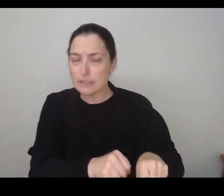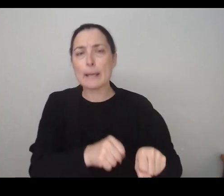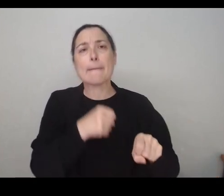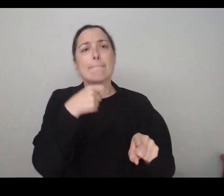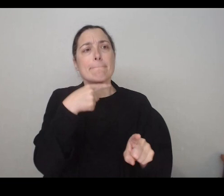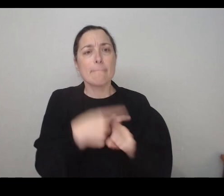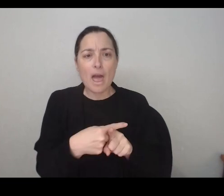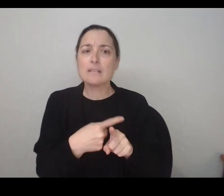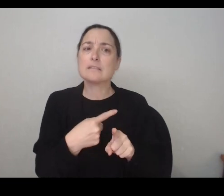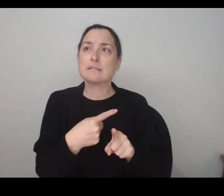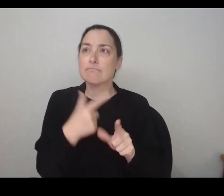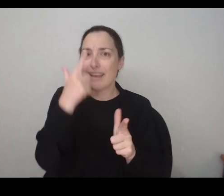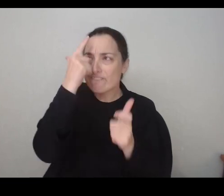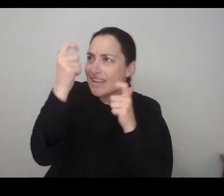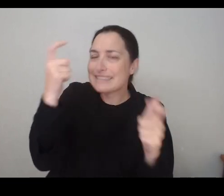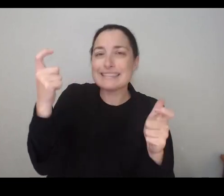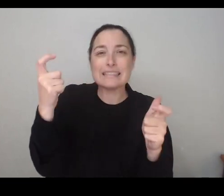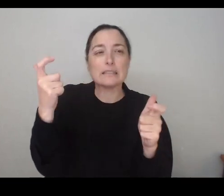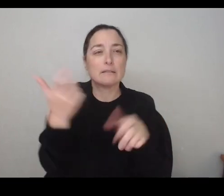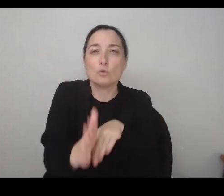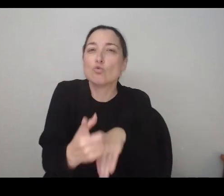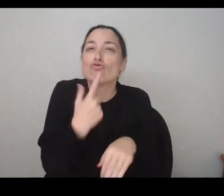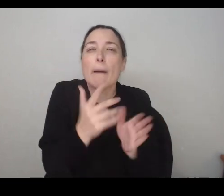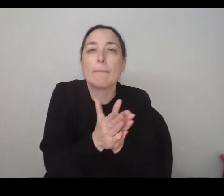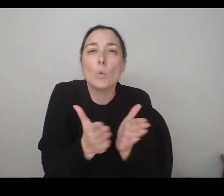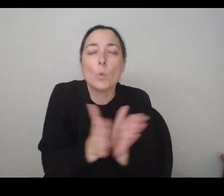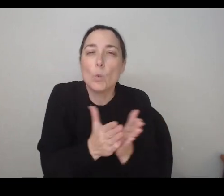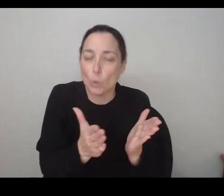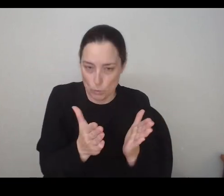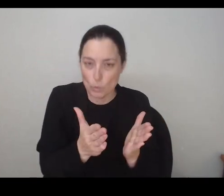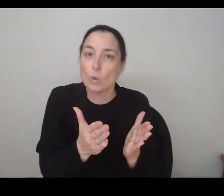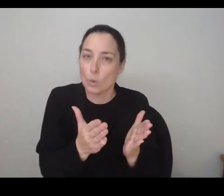and inventing a new kind of book like we see with "Noa Noa."